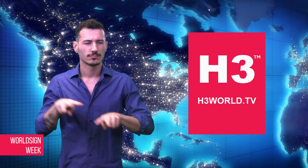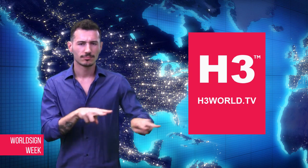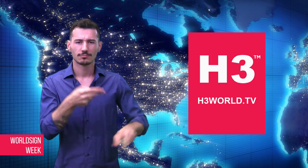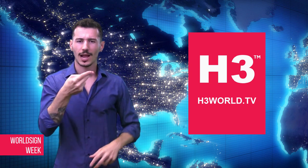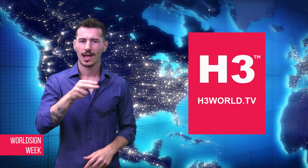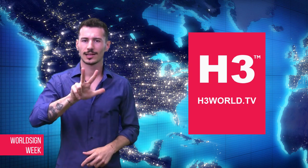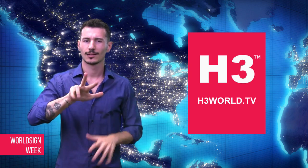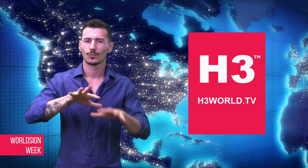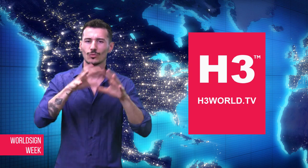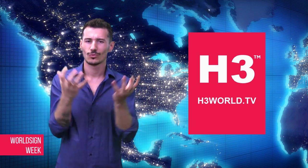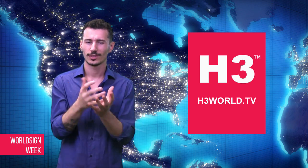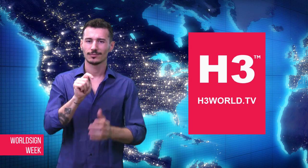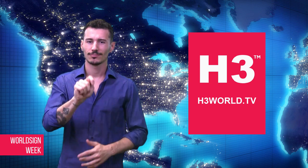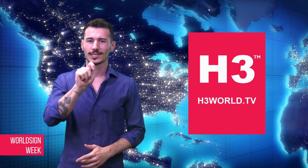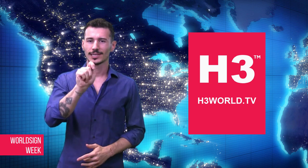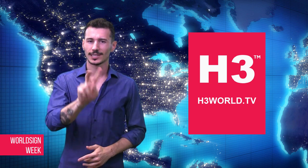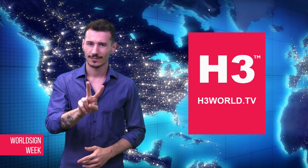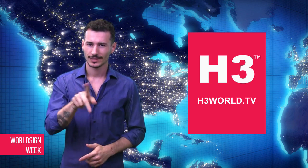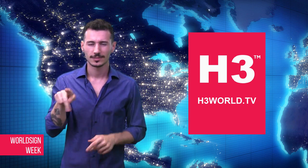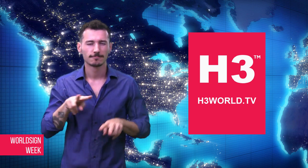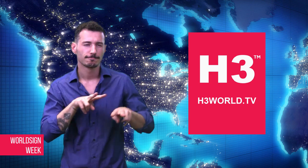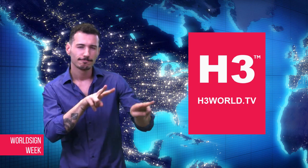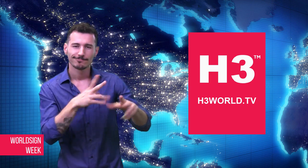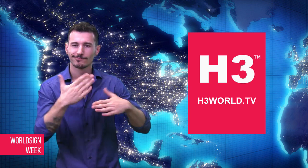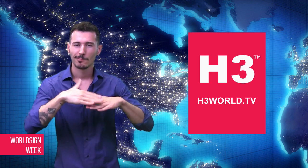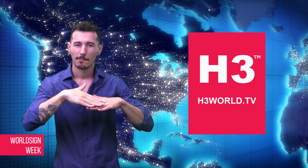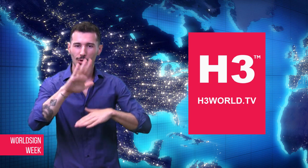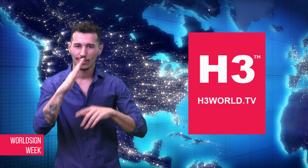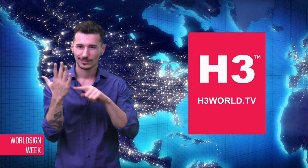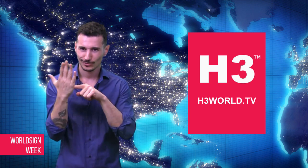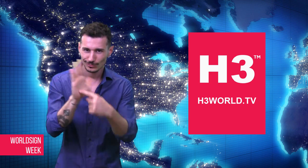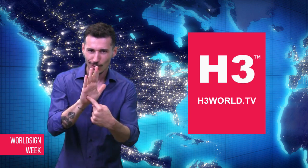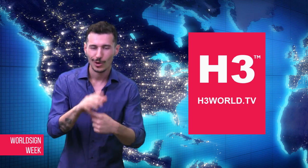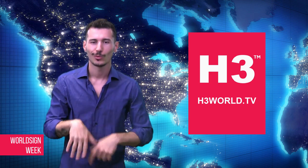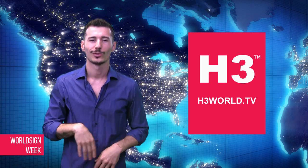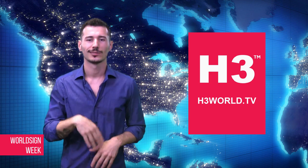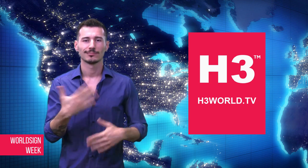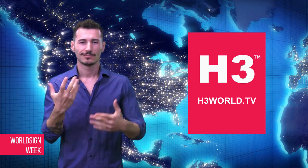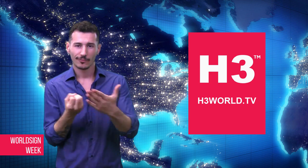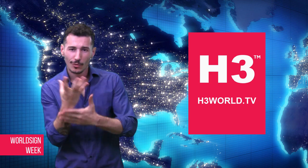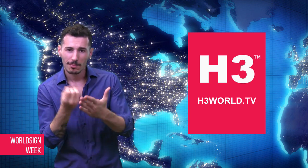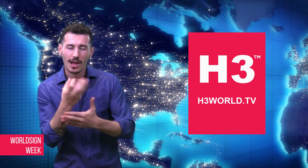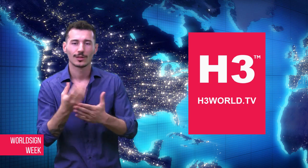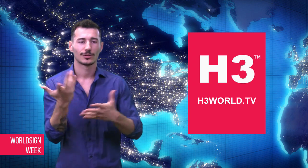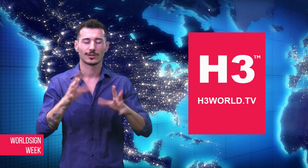visit H3WORLD.TV for more shows,